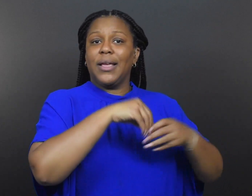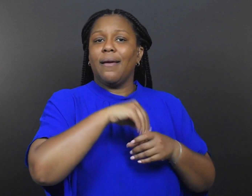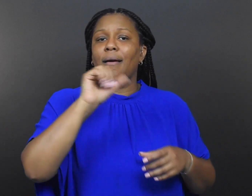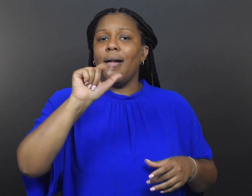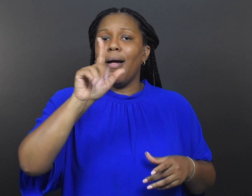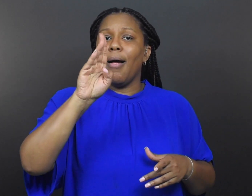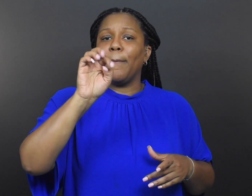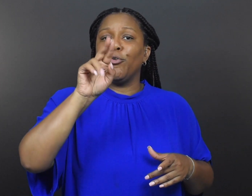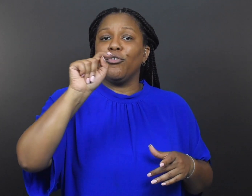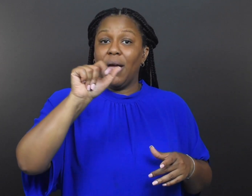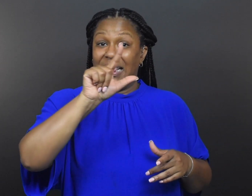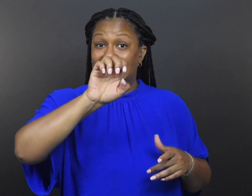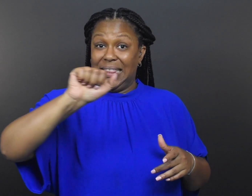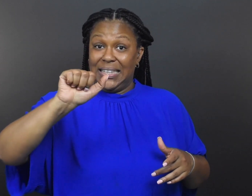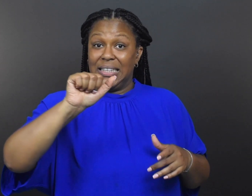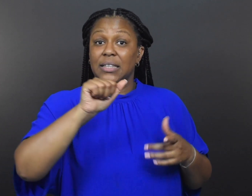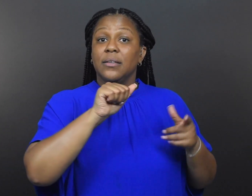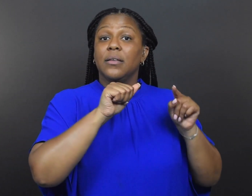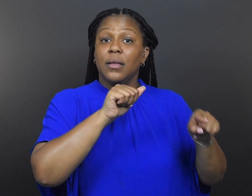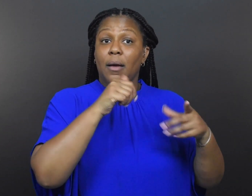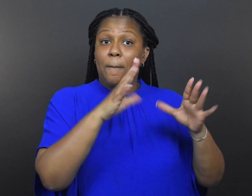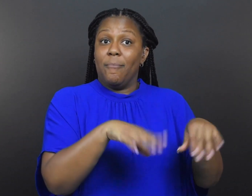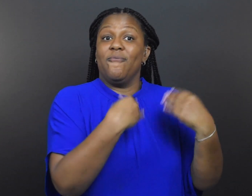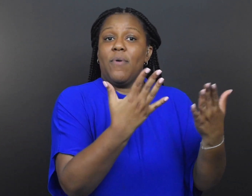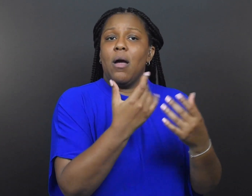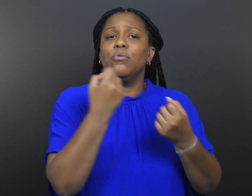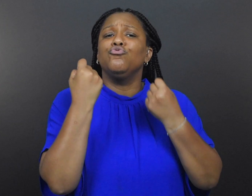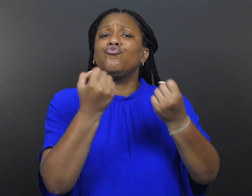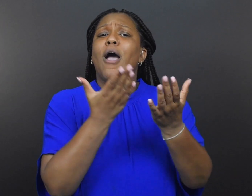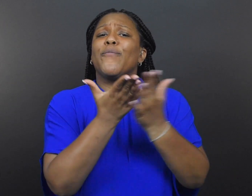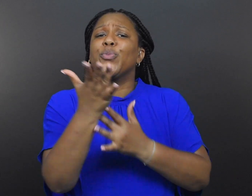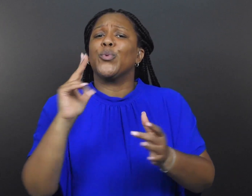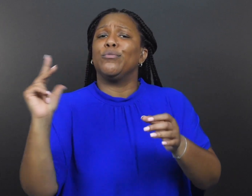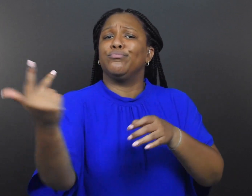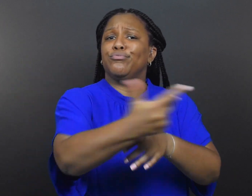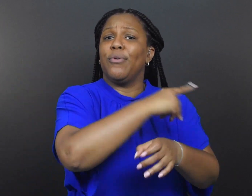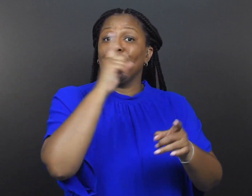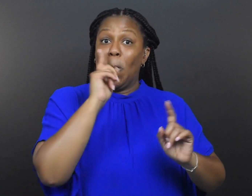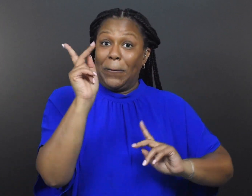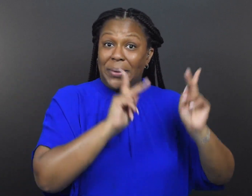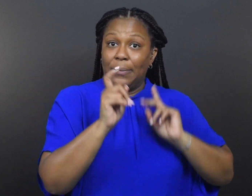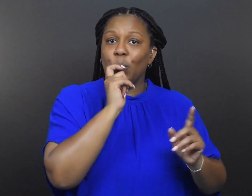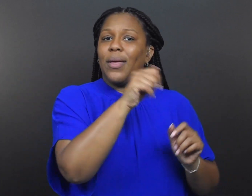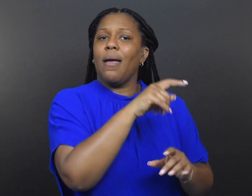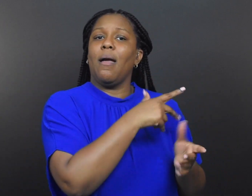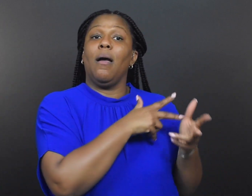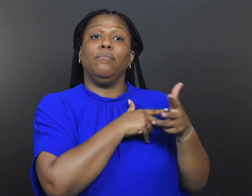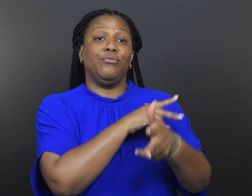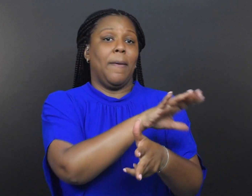such as the congregation in Albert Lea that provided drive-throughs for people to pick up free hot meals for their families.